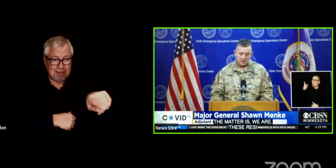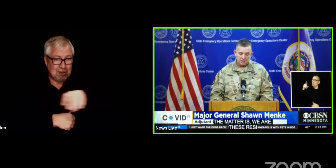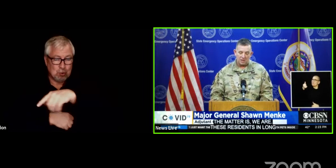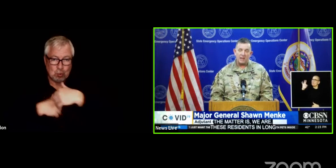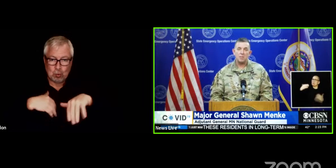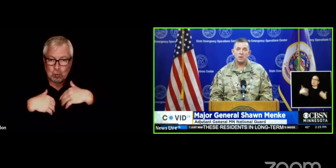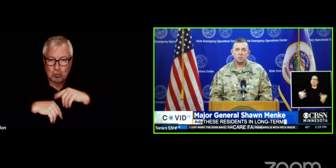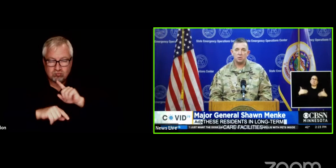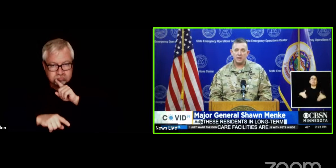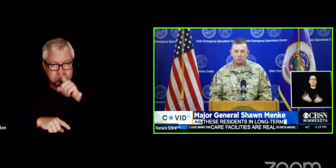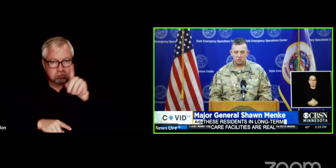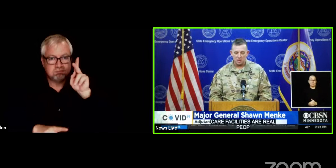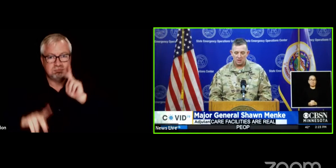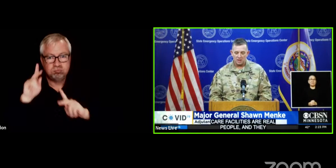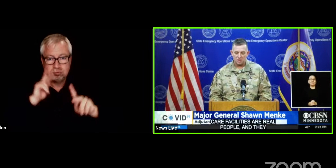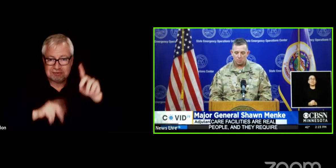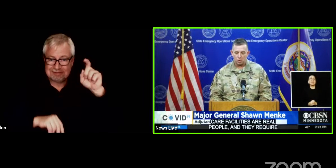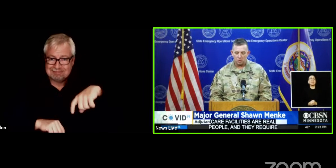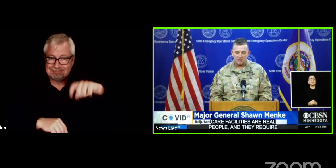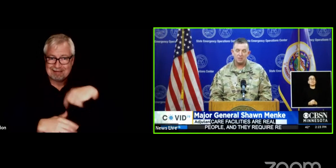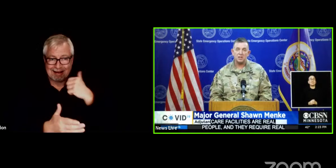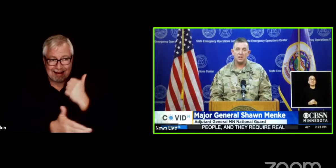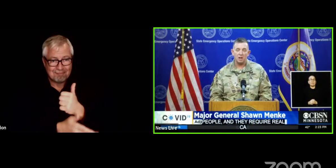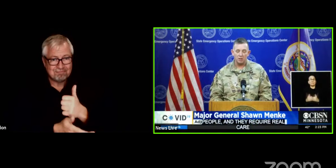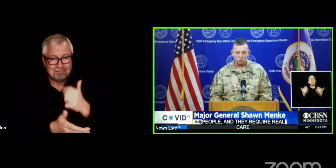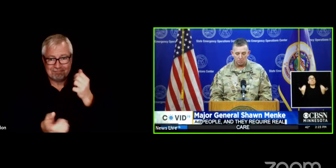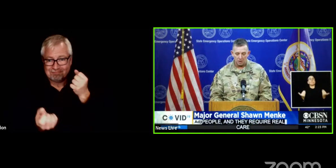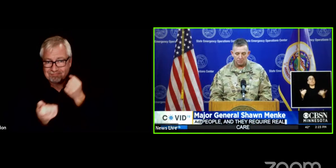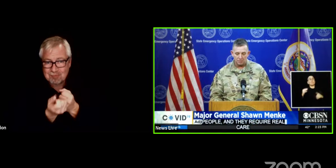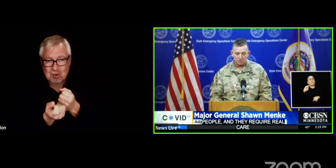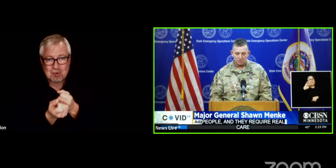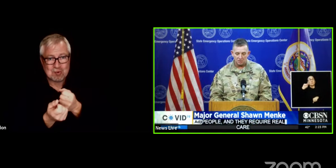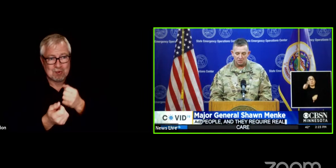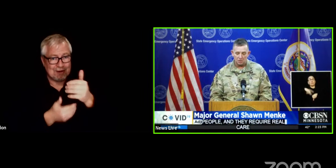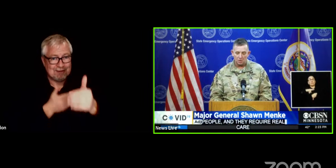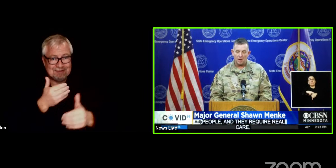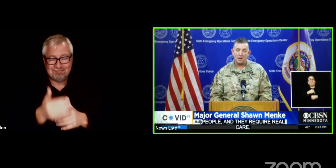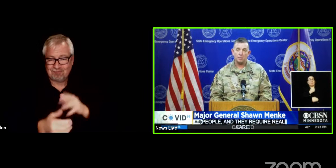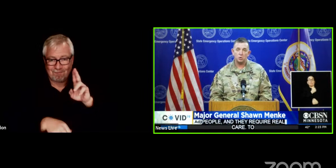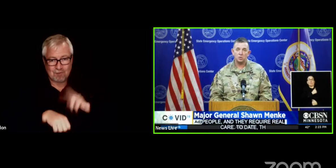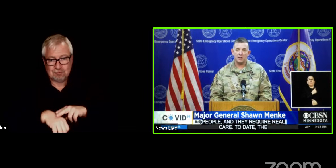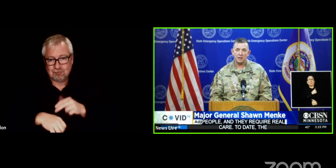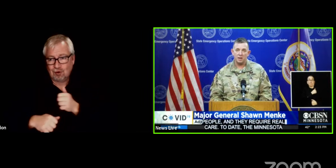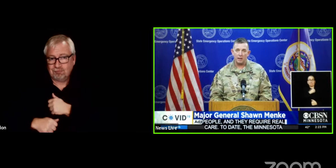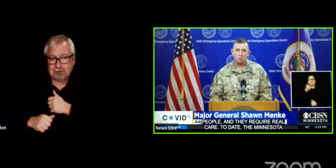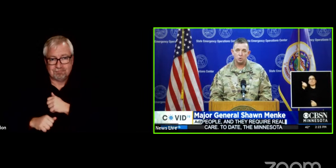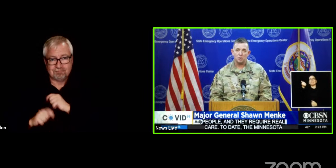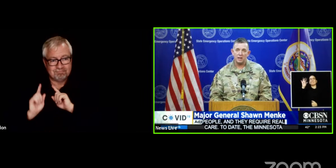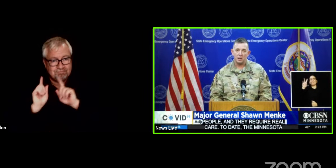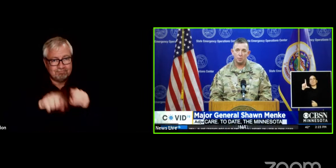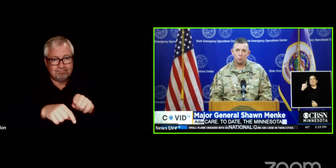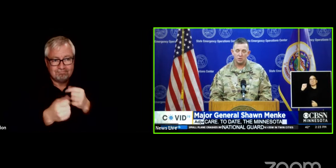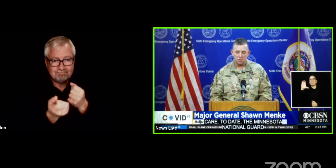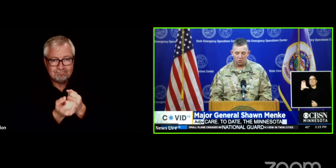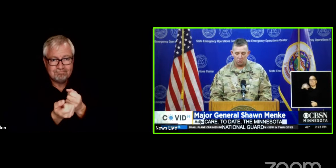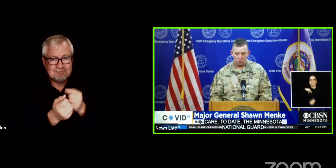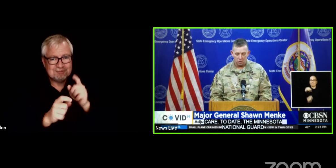TO DATE THE MINNESOTA NATIONAL GUARD HAS SUPPORTED 17 LONG-TERM CARE FACILITIES AND I'M CERTAIN THAT NUMBER WILL CONTINUE TO GROW.